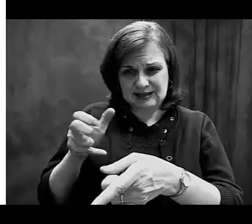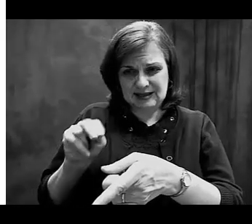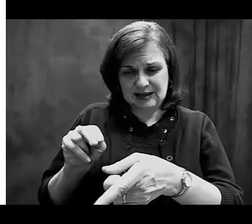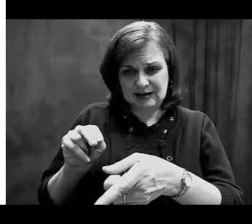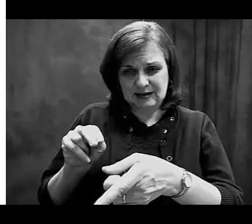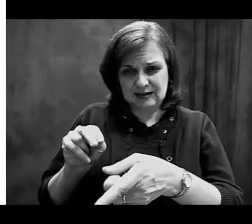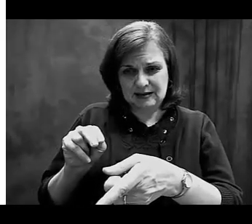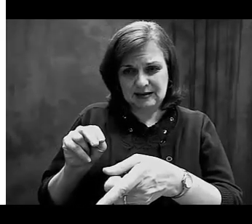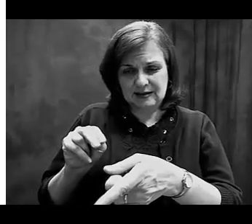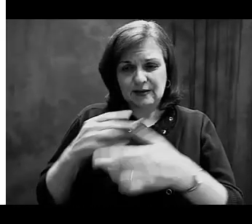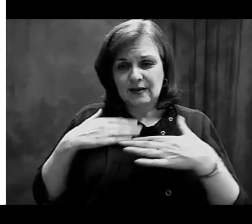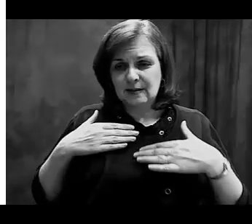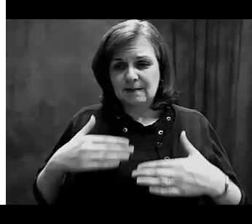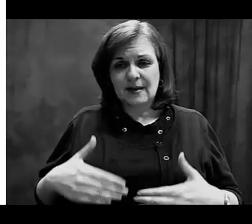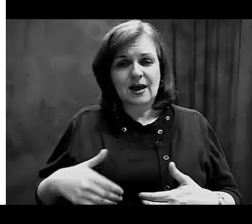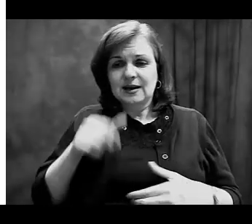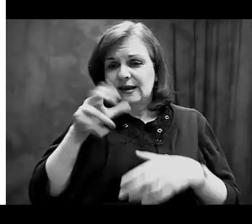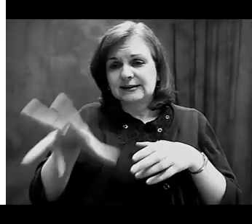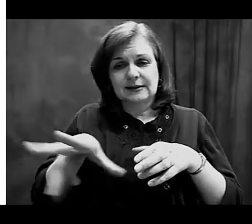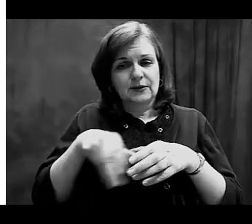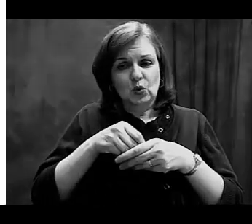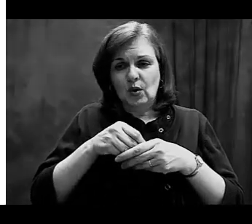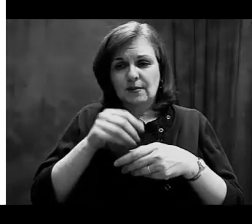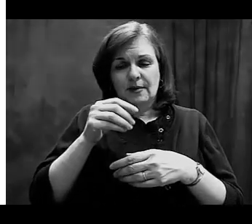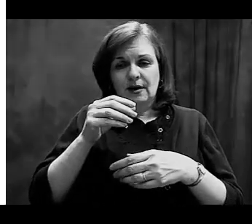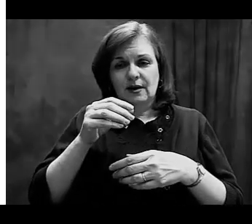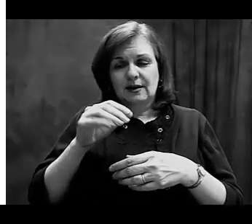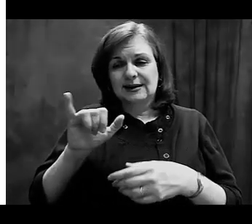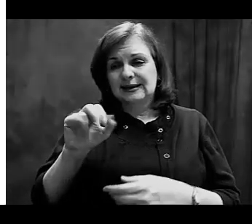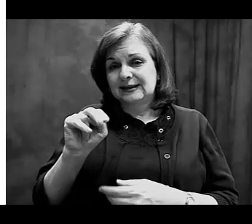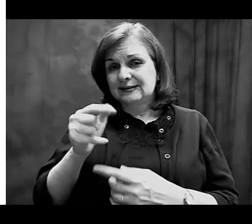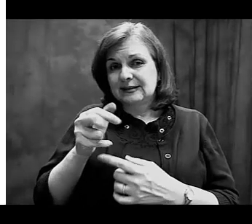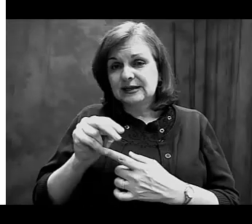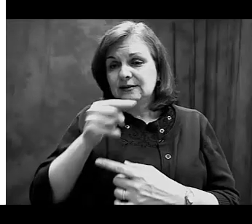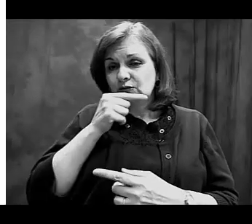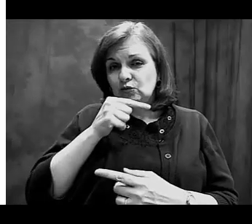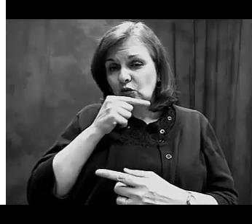recognizing the insulin you stop taking up sugar from the bloodstream and your cells